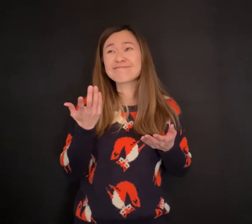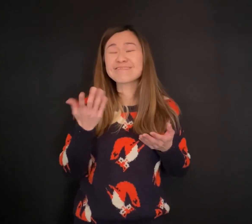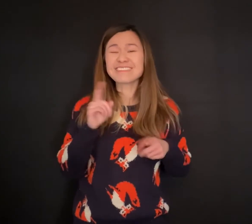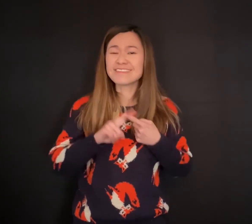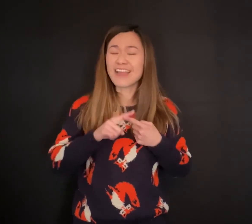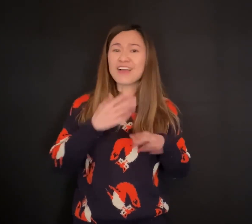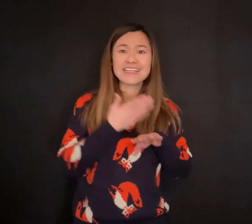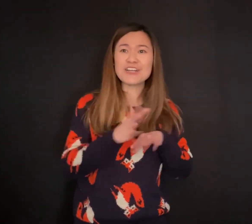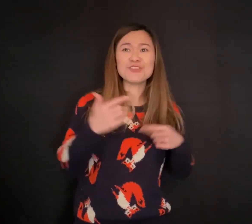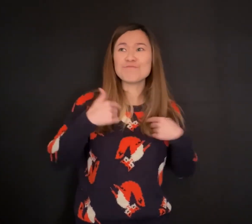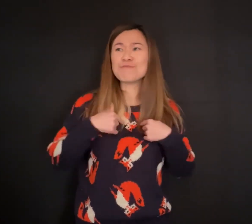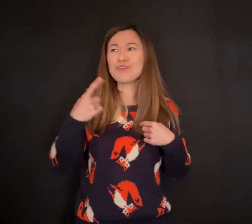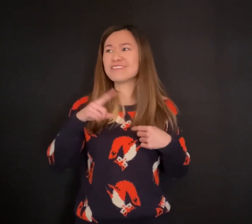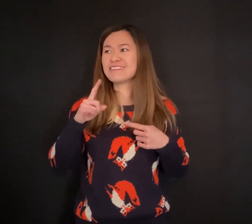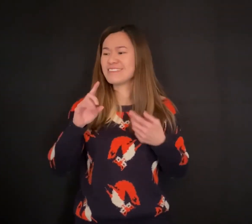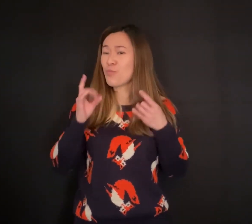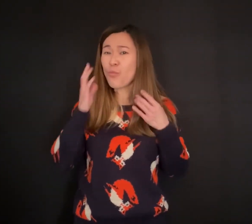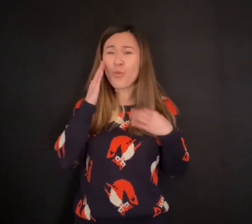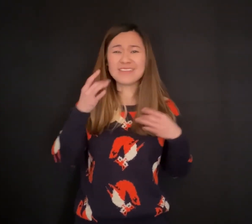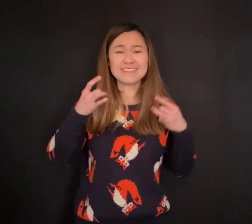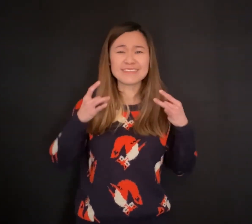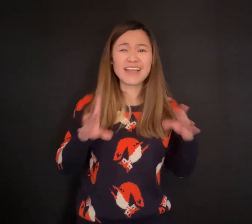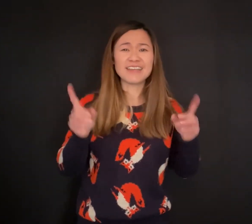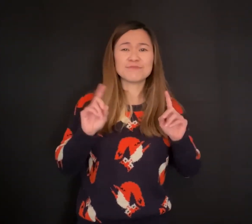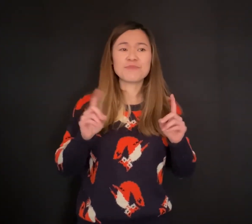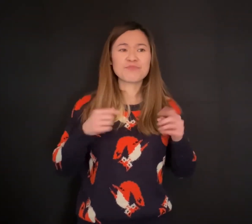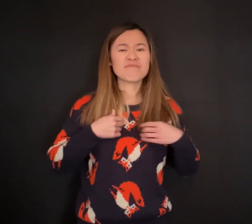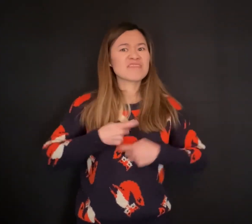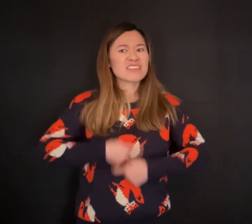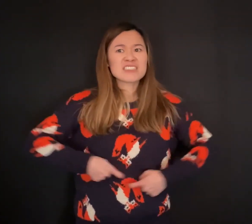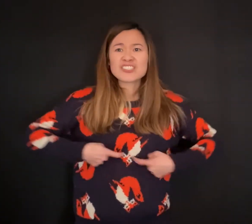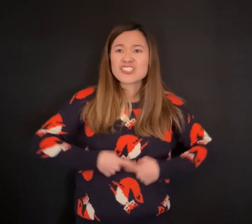While things are still new for me I was frustrated